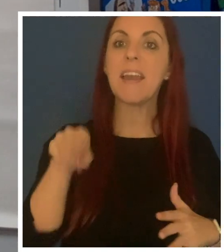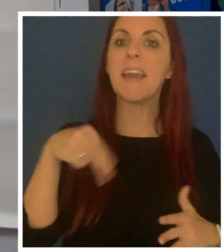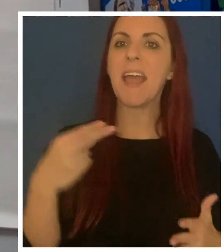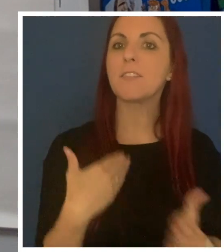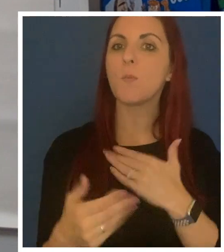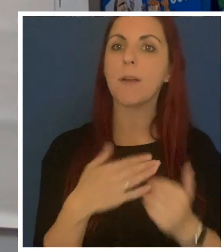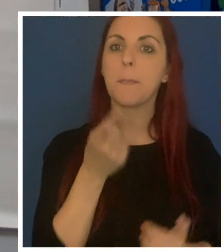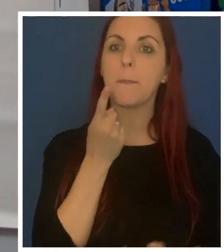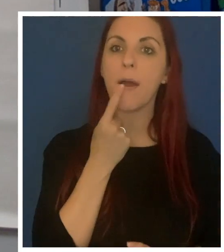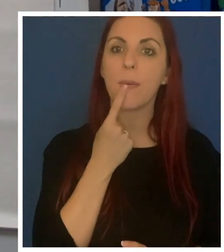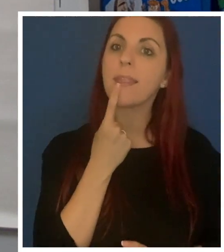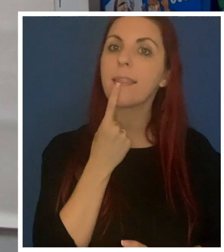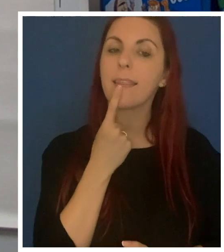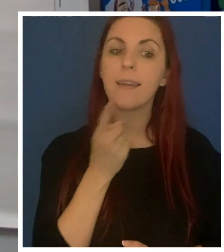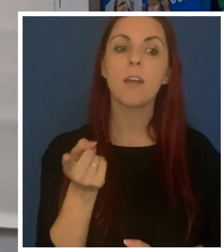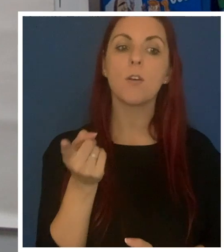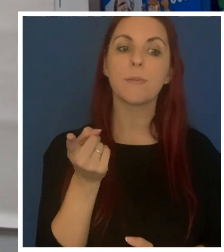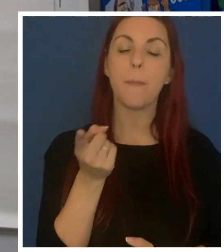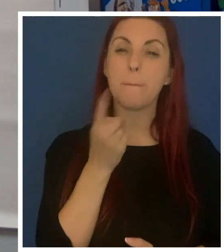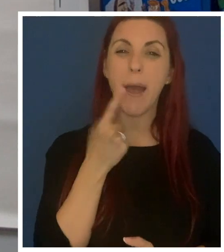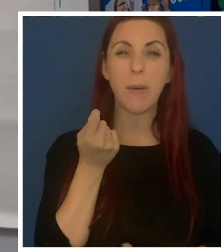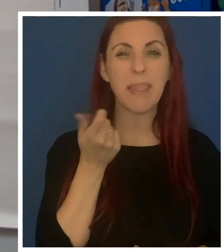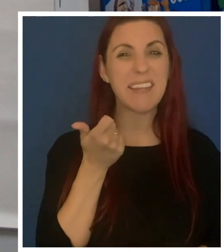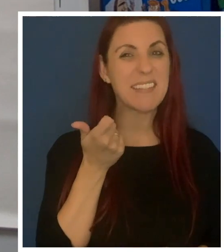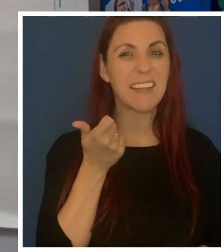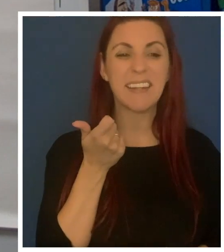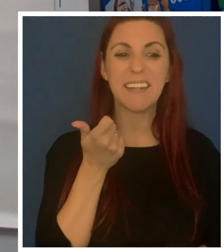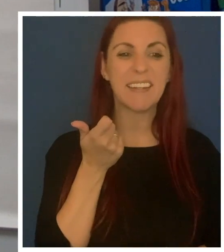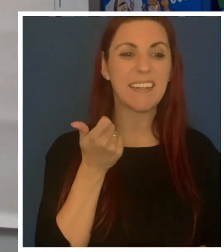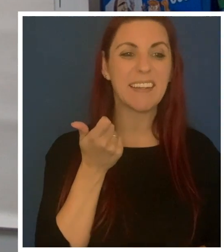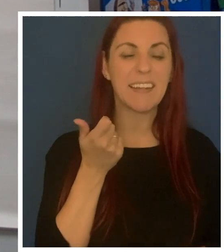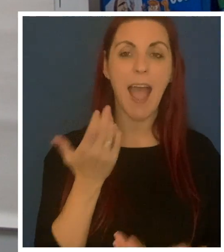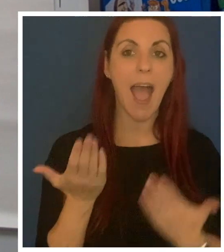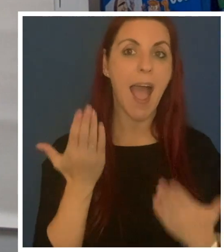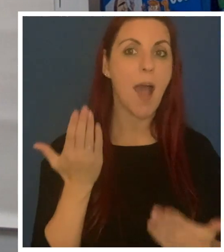So Sparkie's mouth is really easy to draw, I'm just going to draw it with two